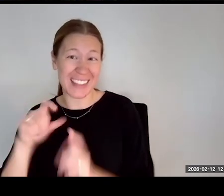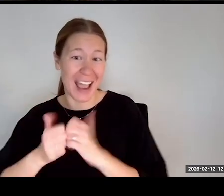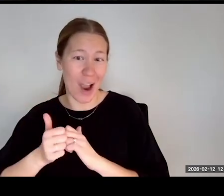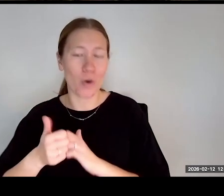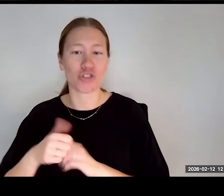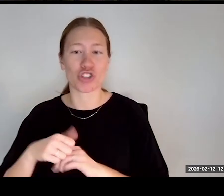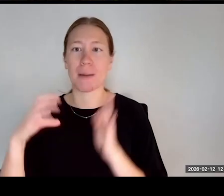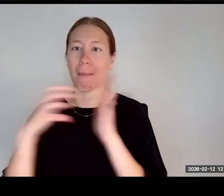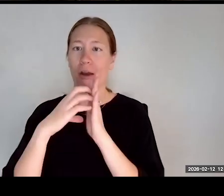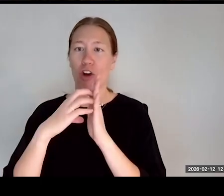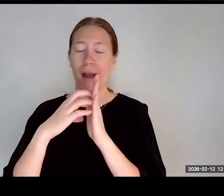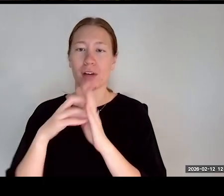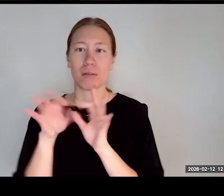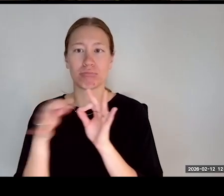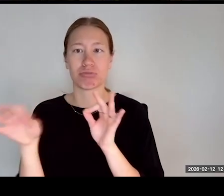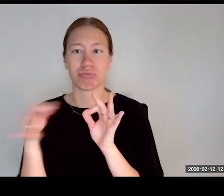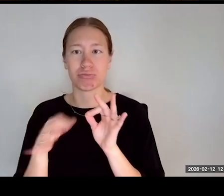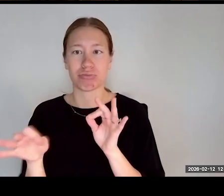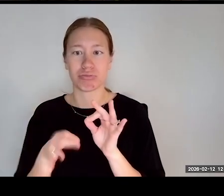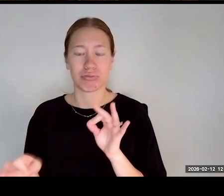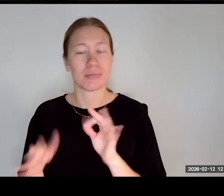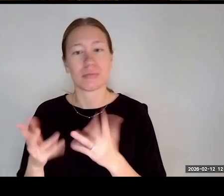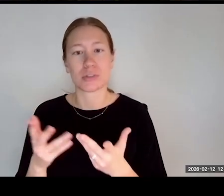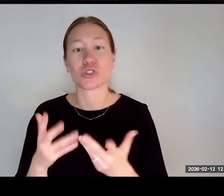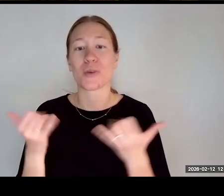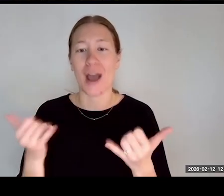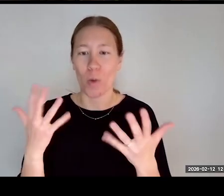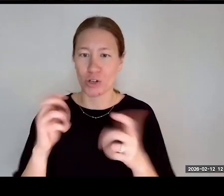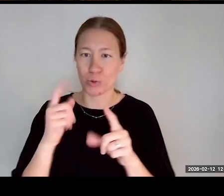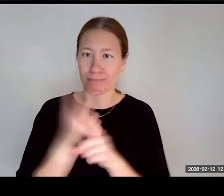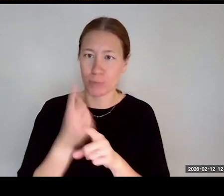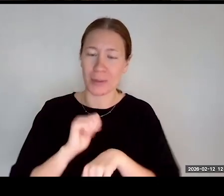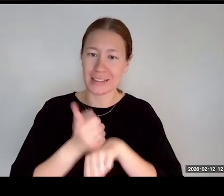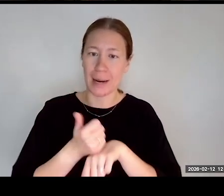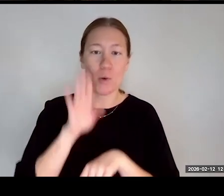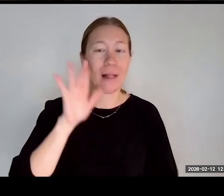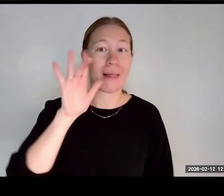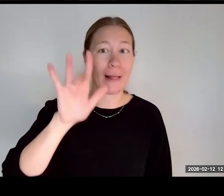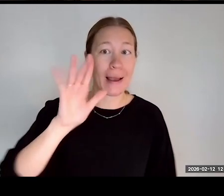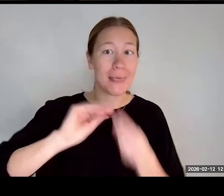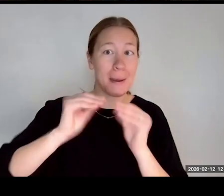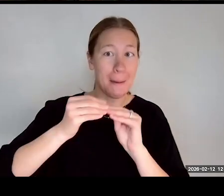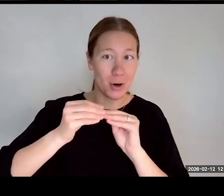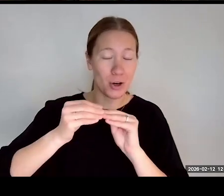that I am applying list styling. So I'm gonna click my numbering option and that's going to indent it